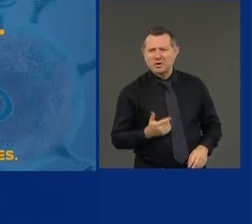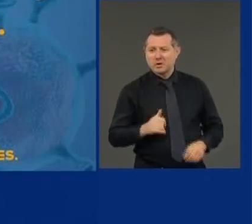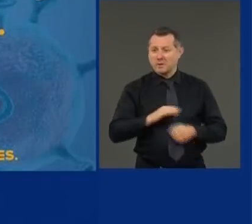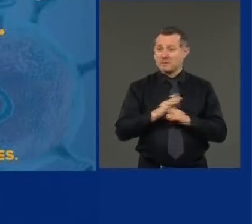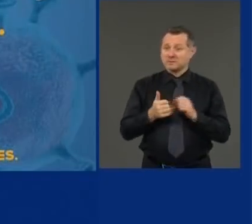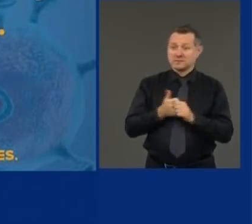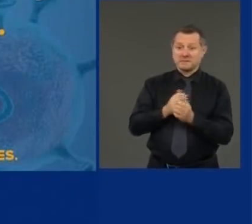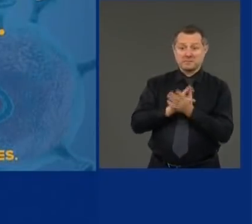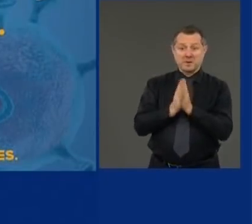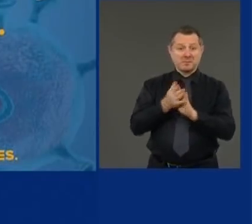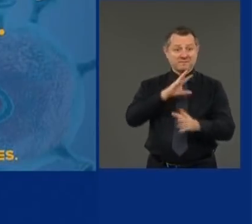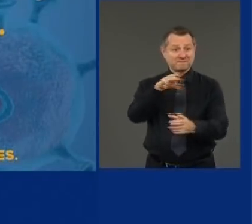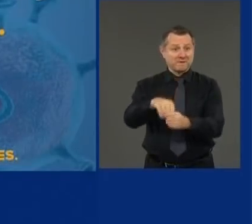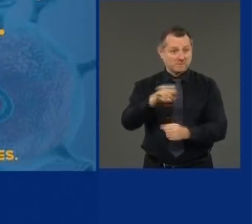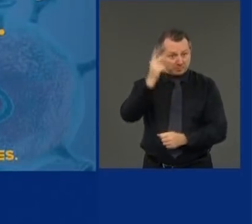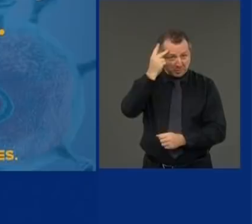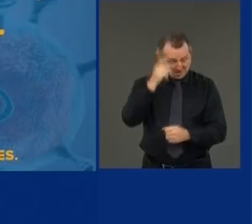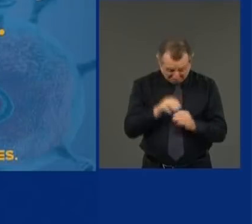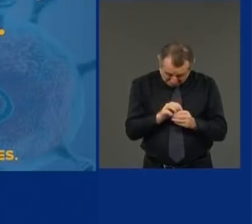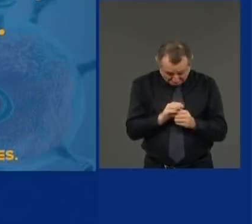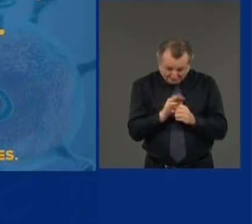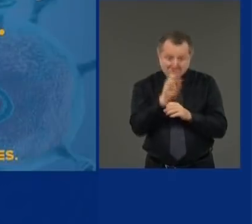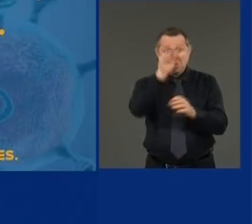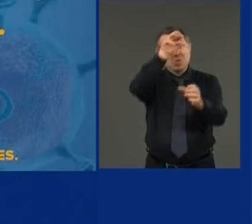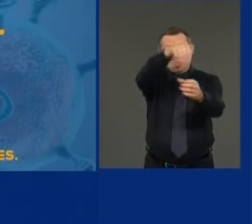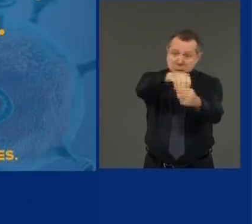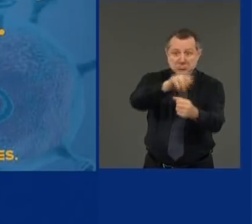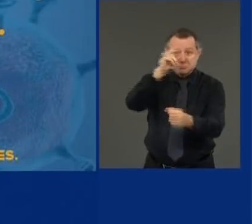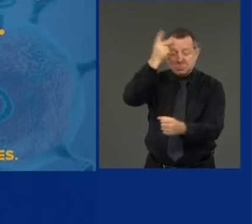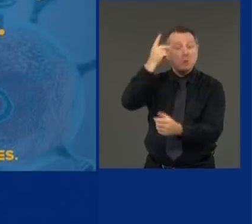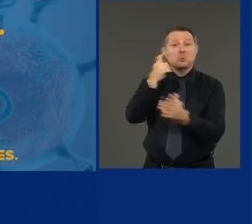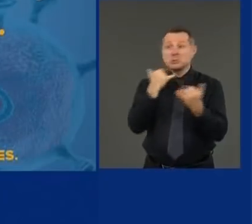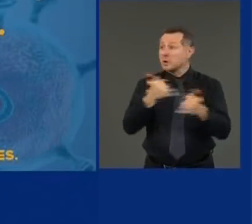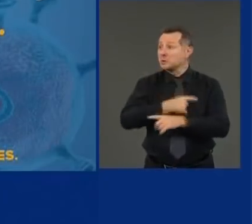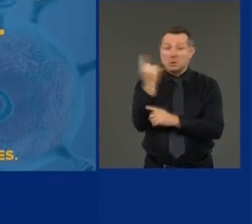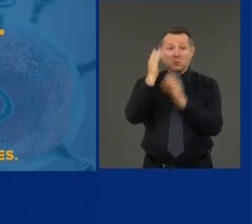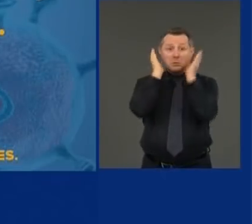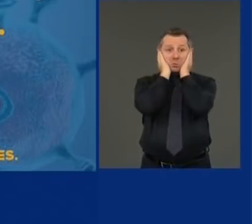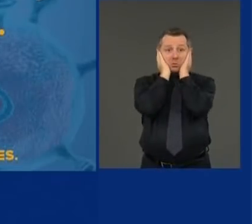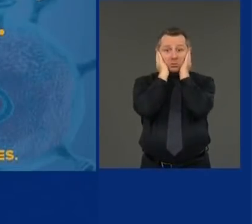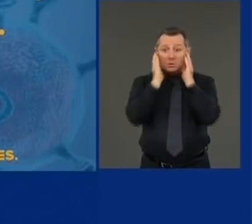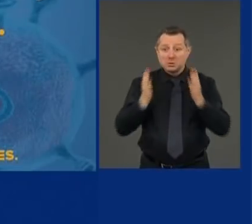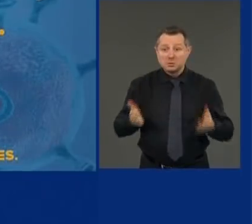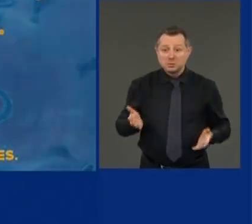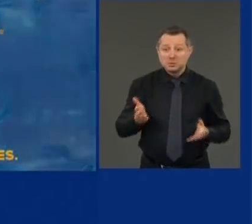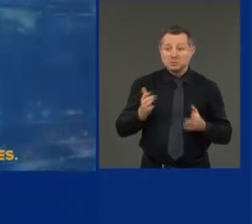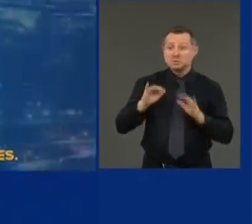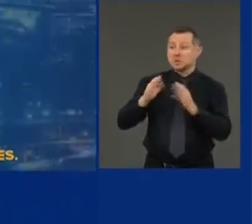POLITICAL ISSUE, WHICH I'VE NEVER HEARD OF A VIRUS BECOMING POLITICAL, BUT IN THIS